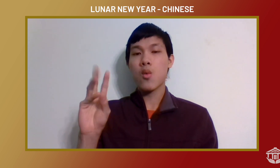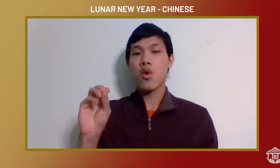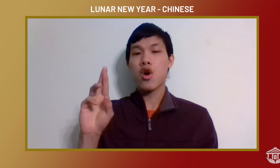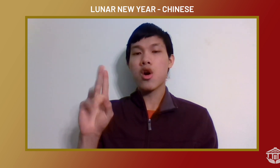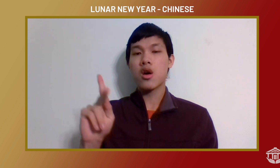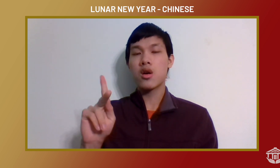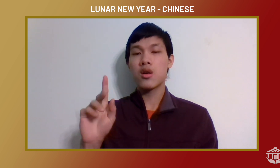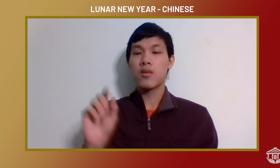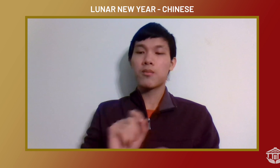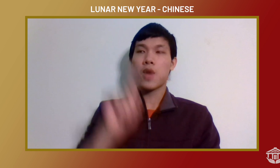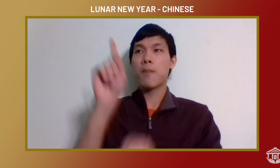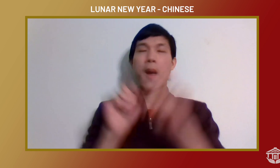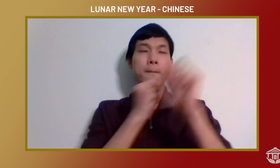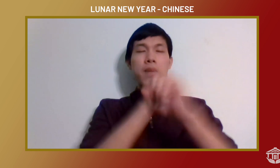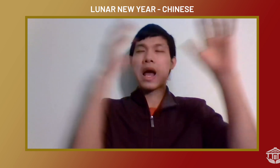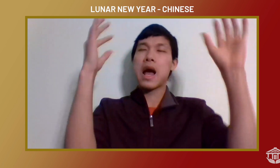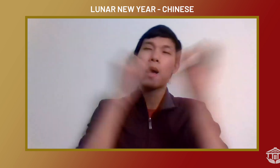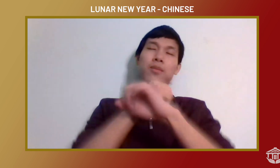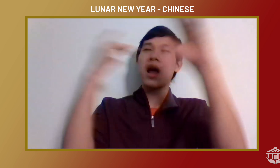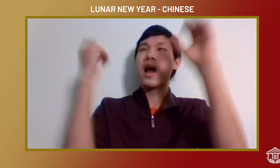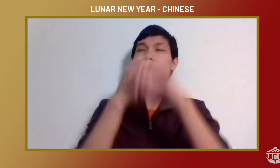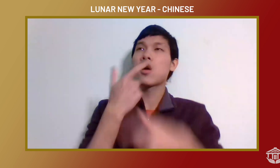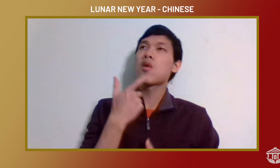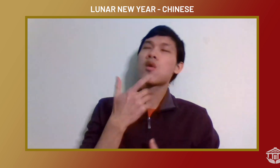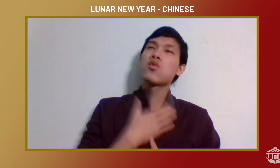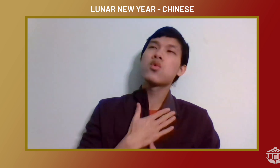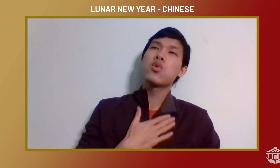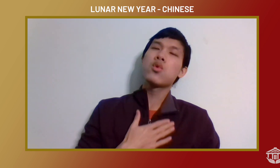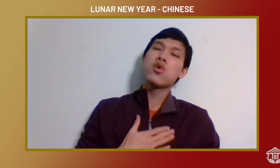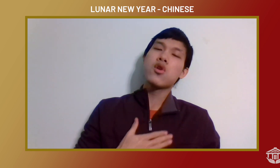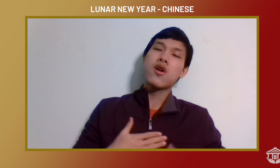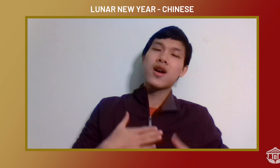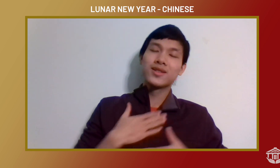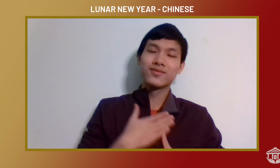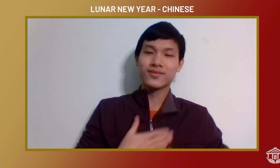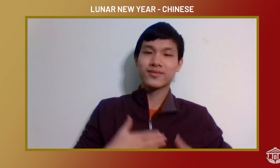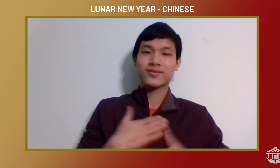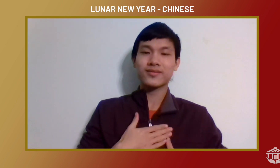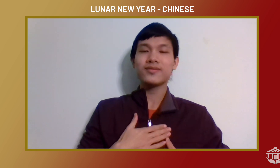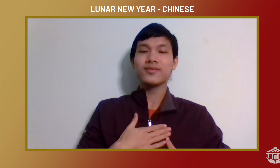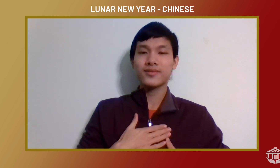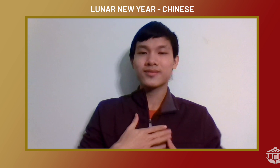fireworks. Watching them explode in the sky is one of my favorite parts.